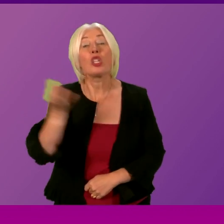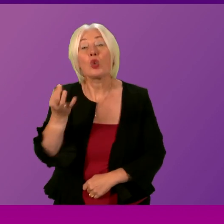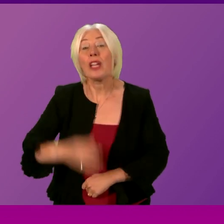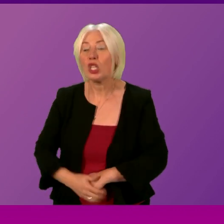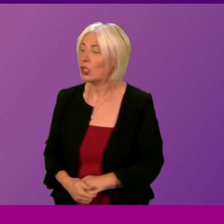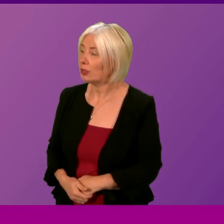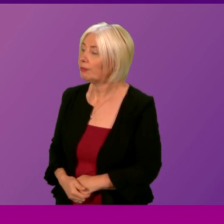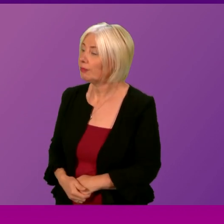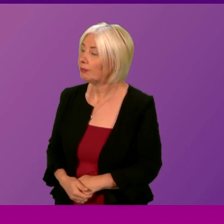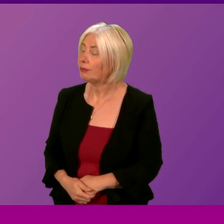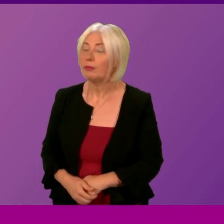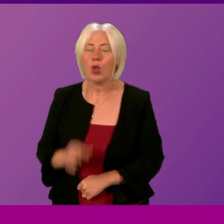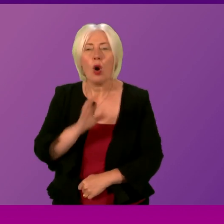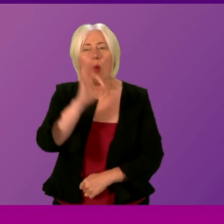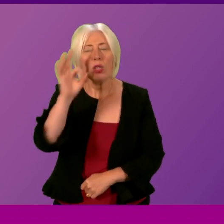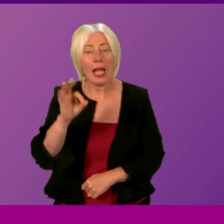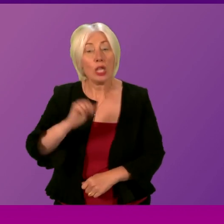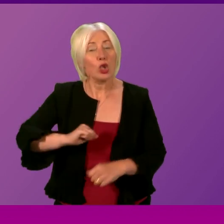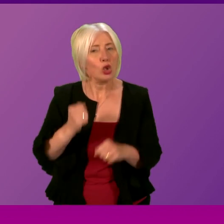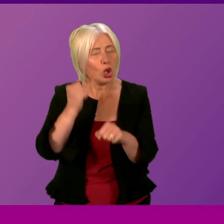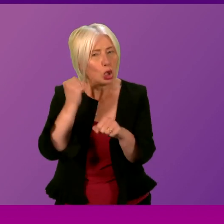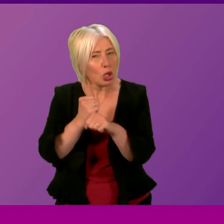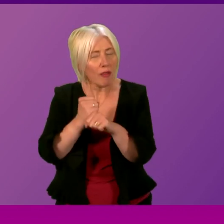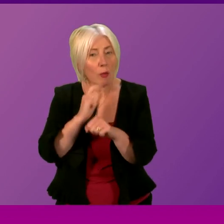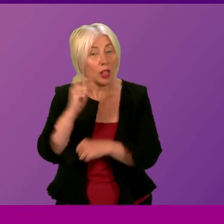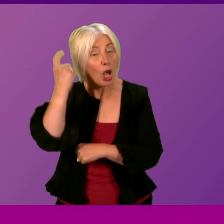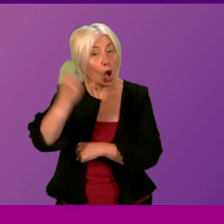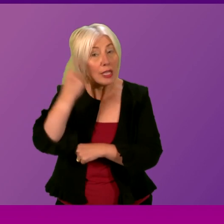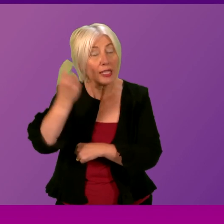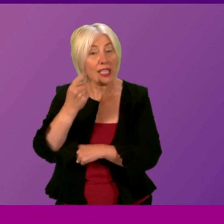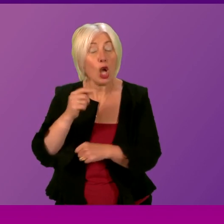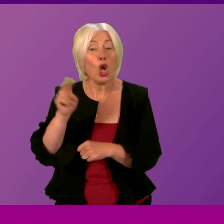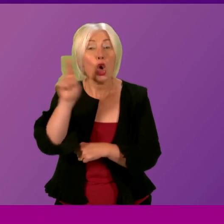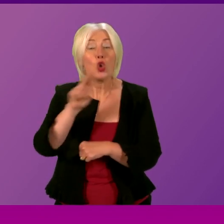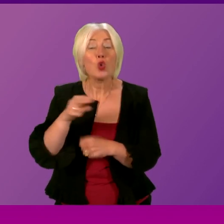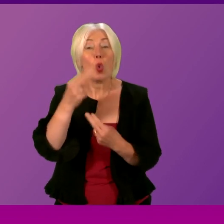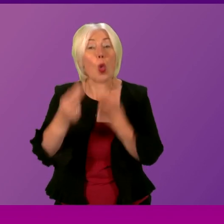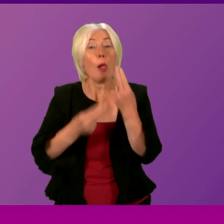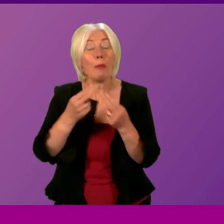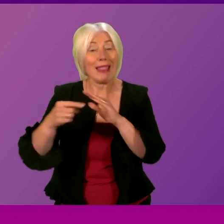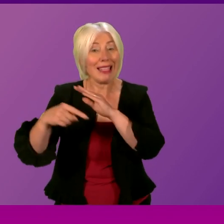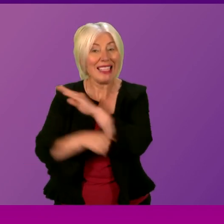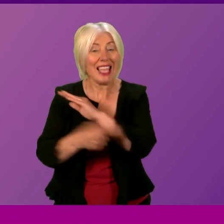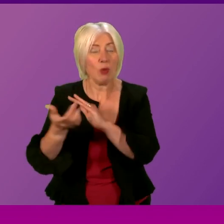To ask the Deputy First Minister whether the Scottish Government will consider writing off school meal debts, in light of reports of local authorities